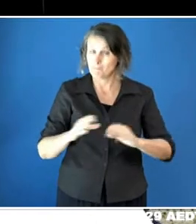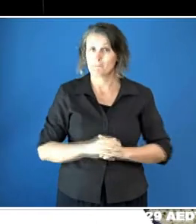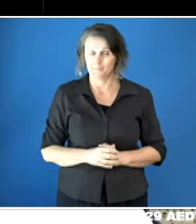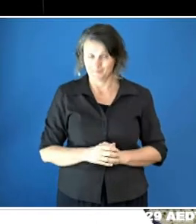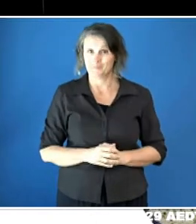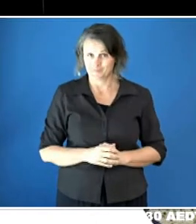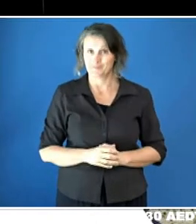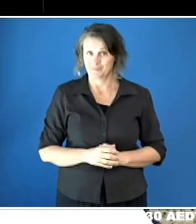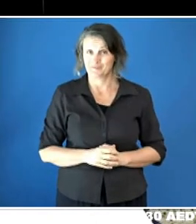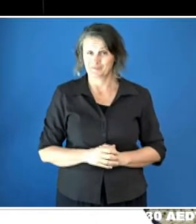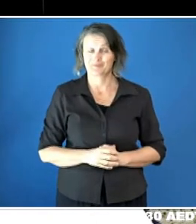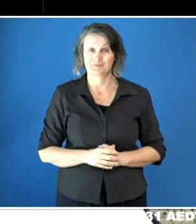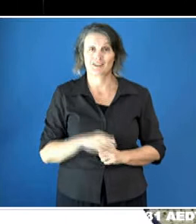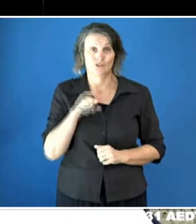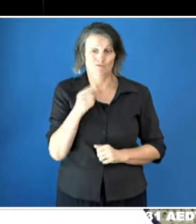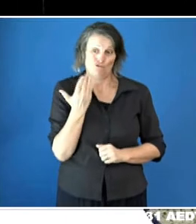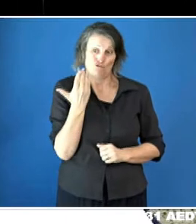And you have recently moved into a new home, haven't you?